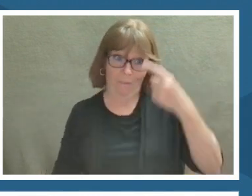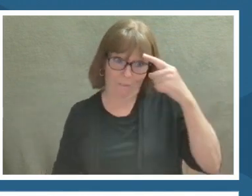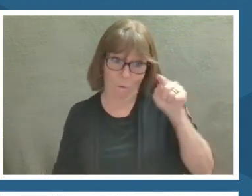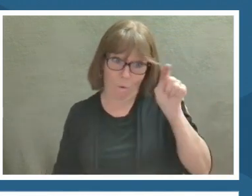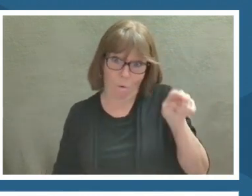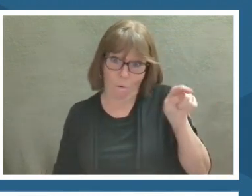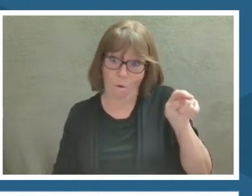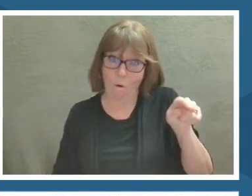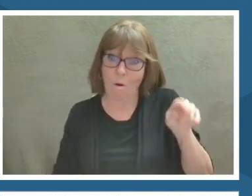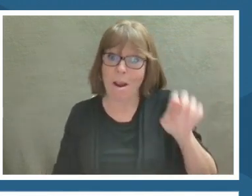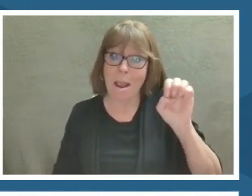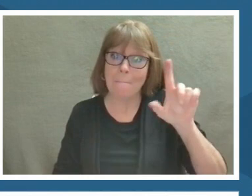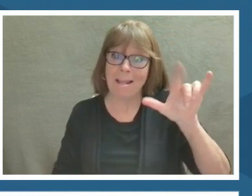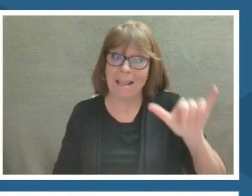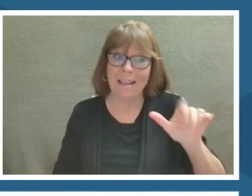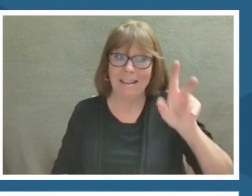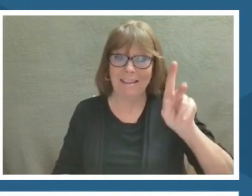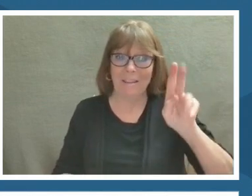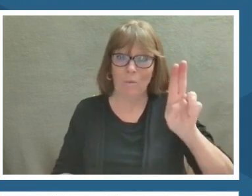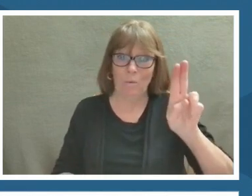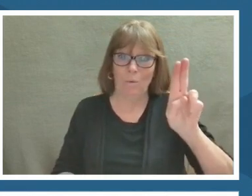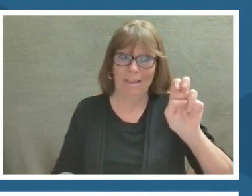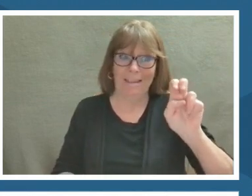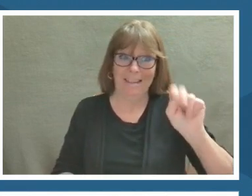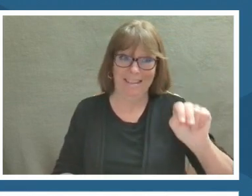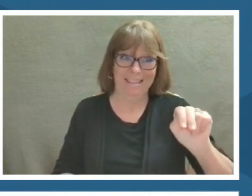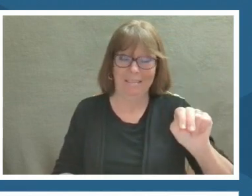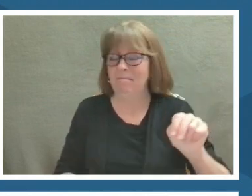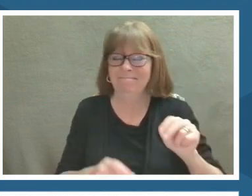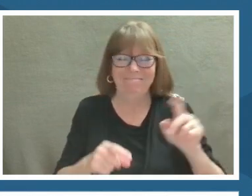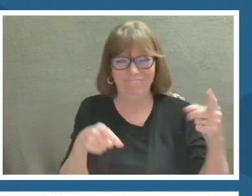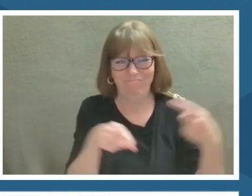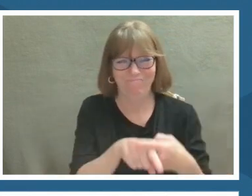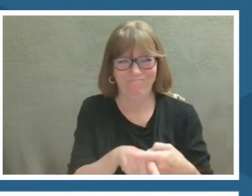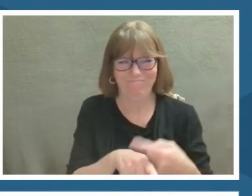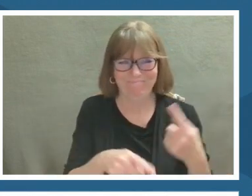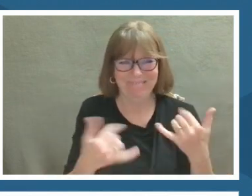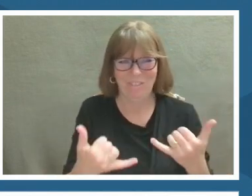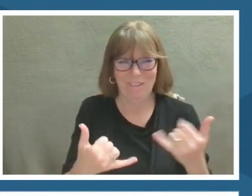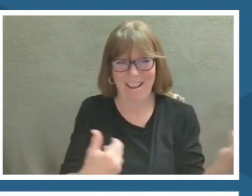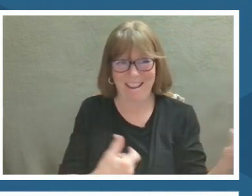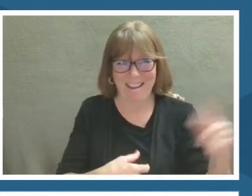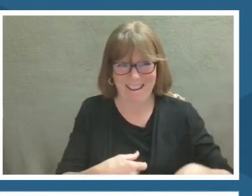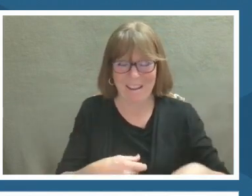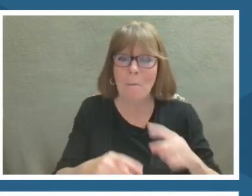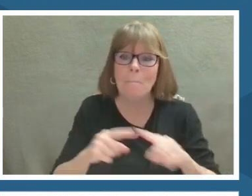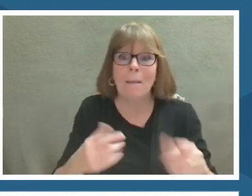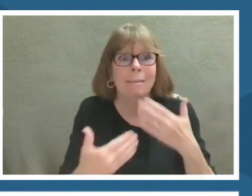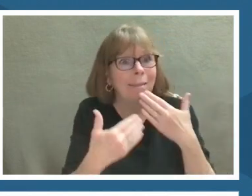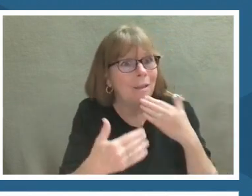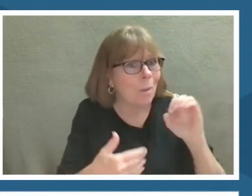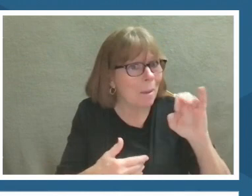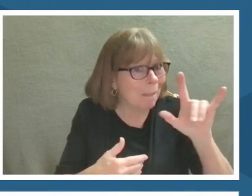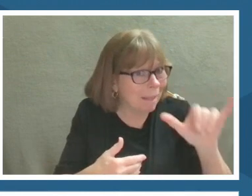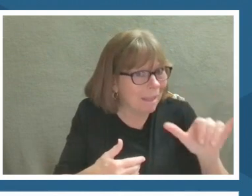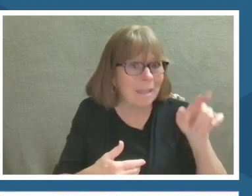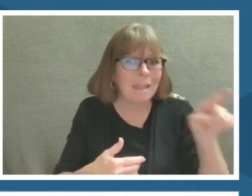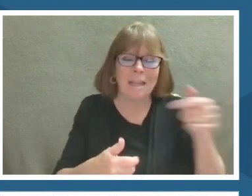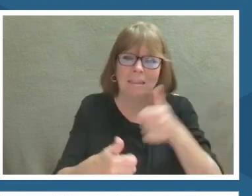who is not able to join us today um much of this work thanks to emily as